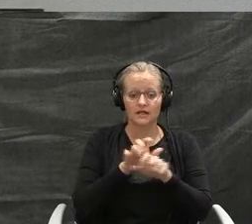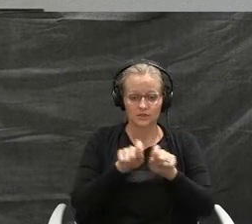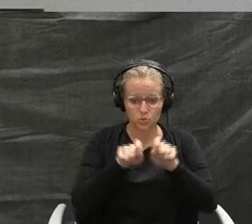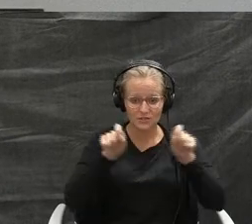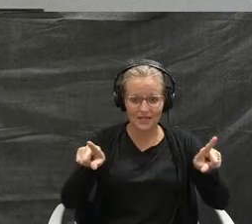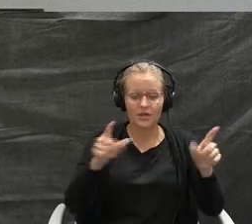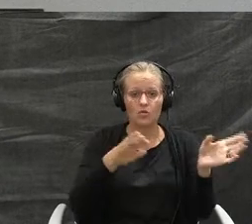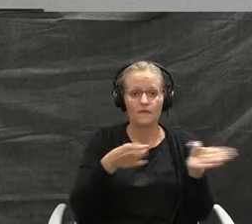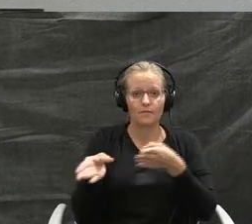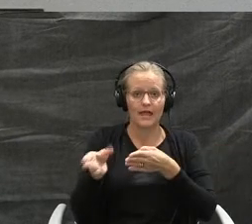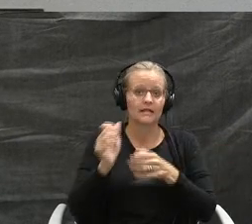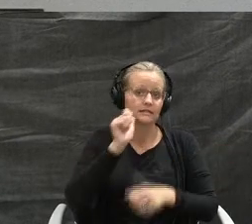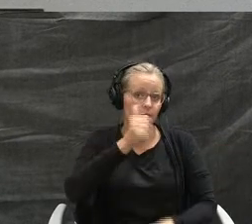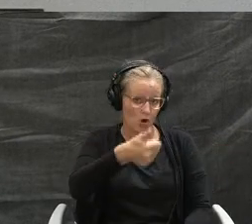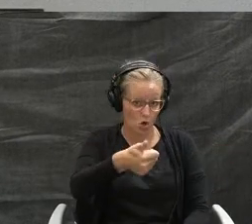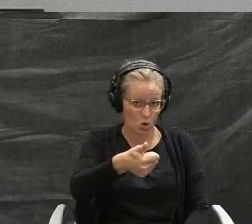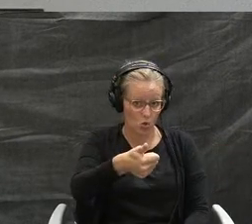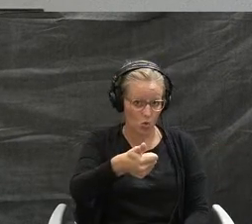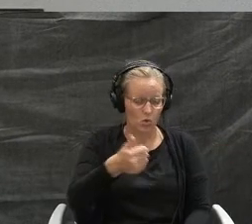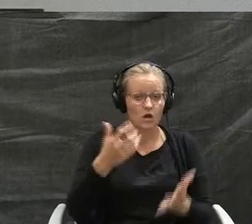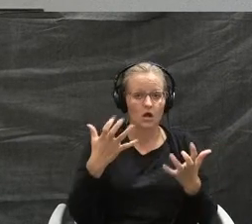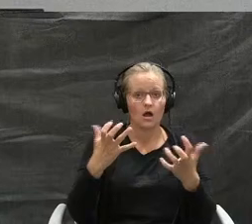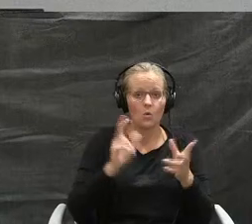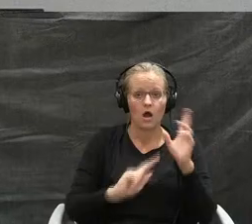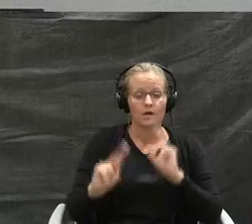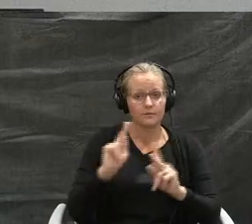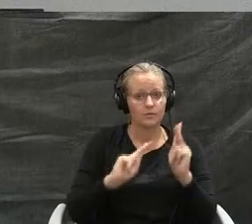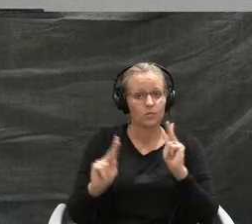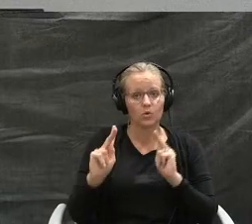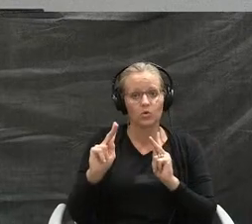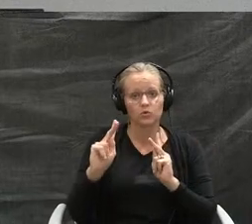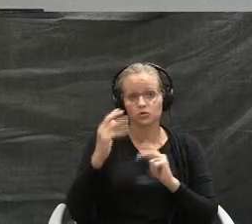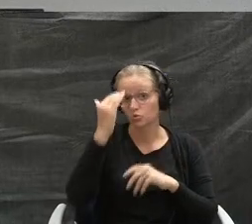So people know what it what it says, so we've got it really